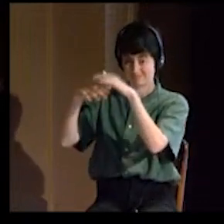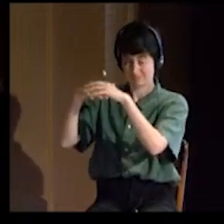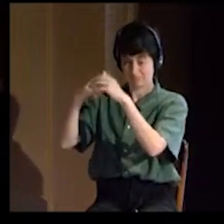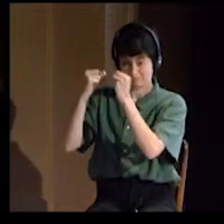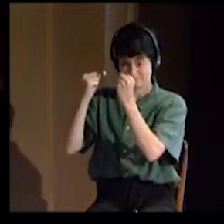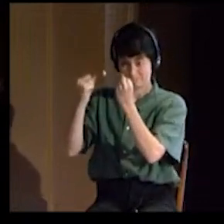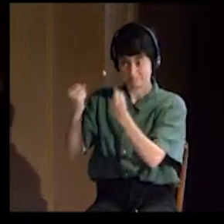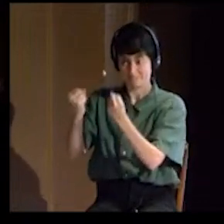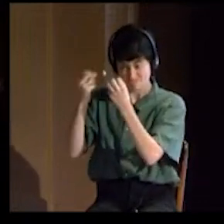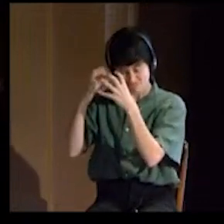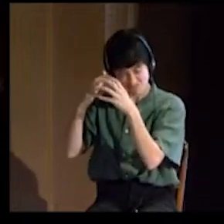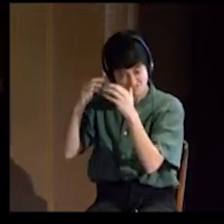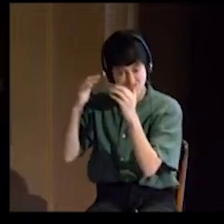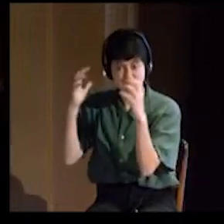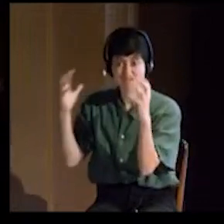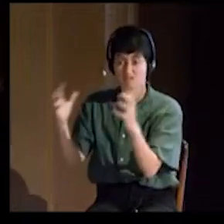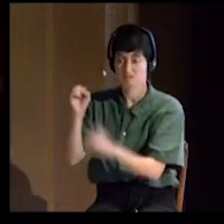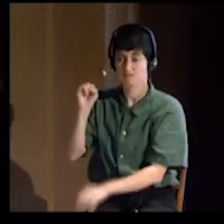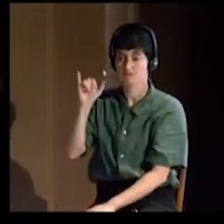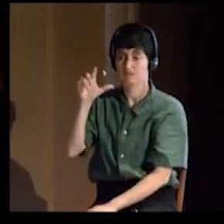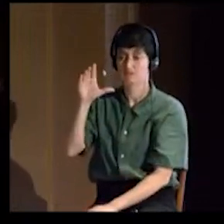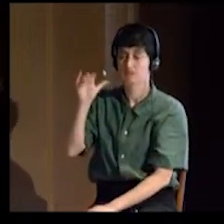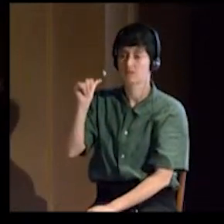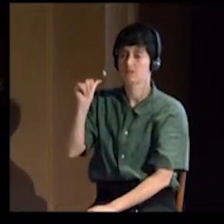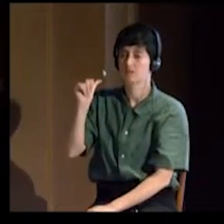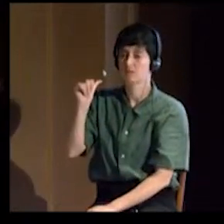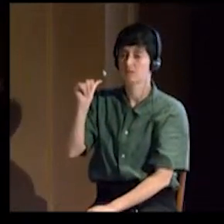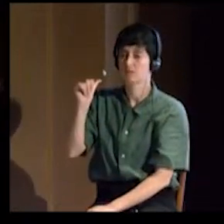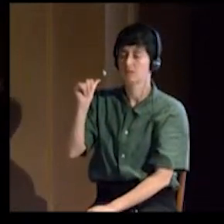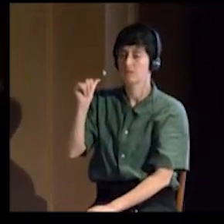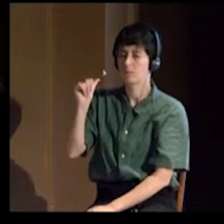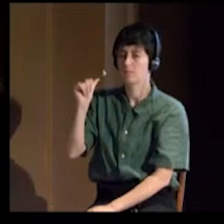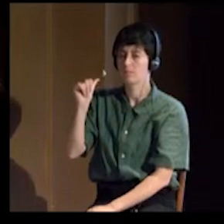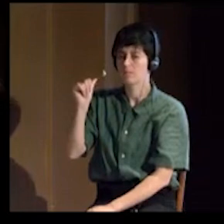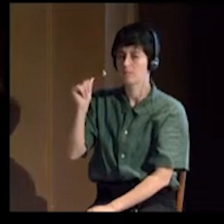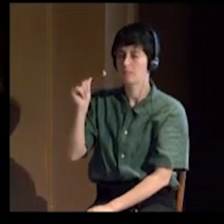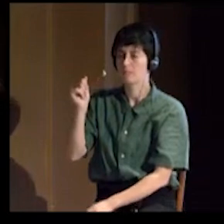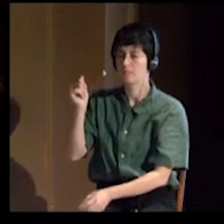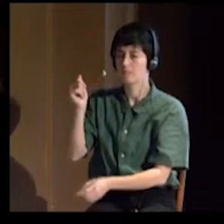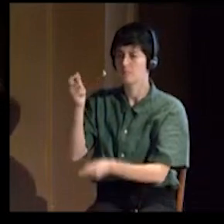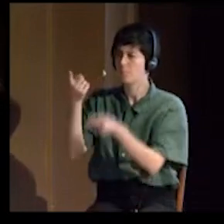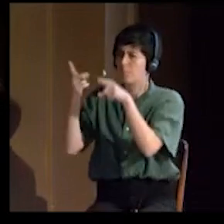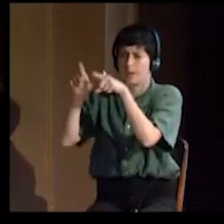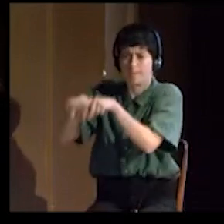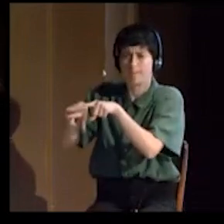of the continents, or even like the weathering patterns which control nutrient supply, et cetera, et cetera.